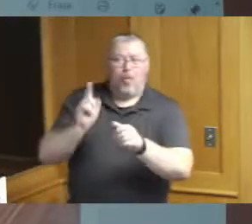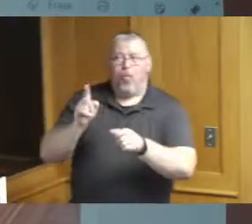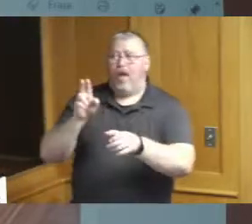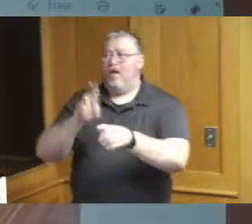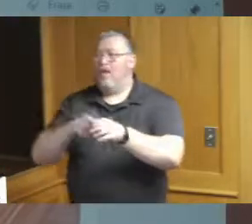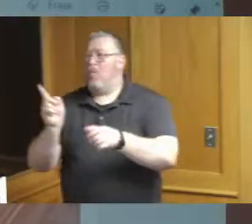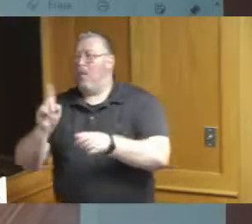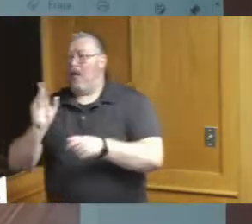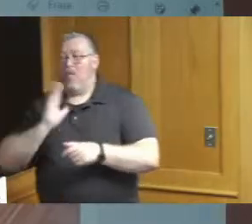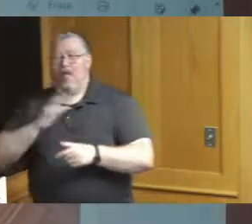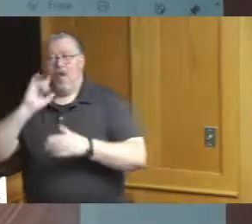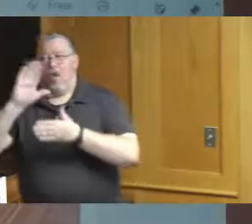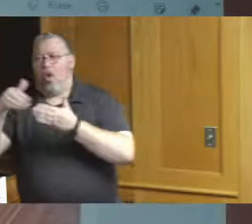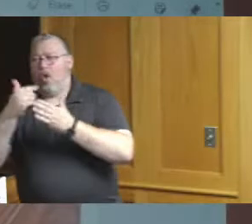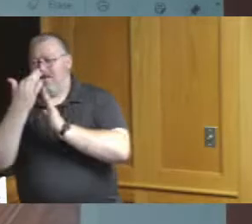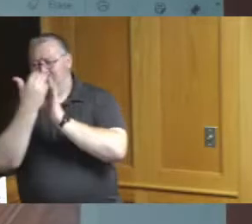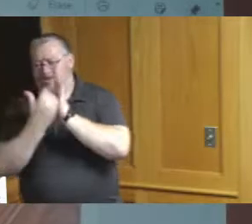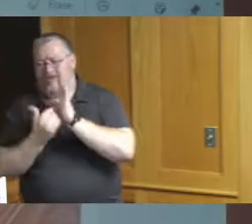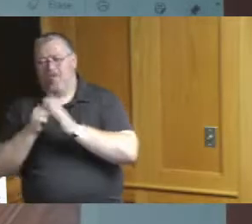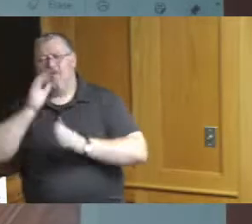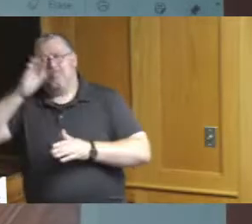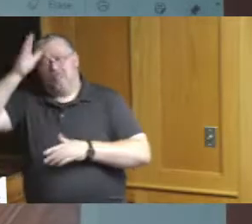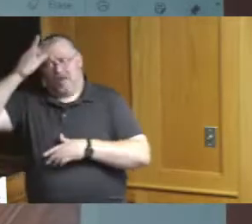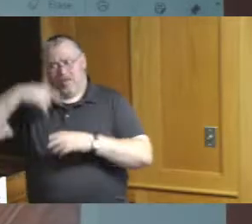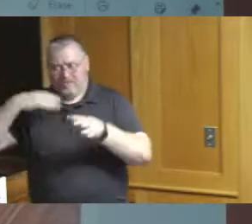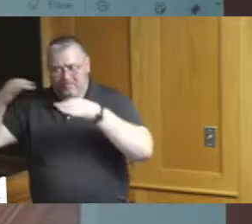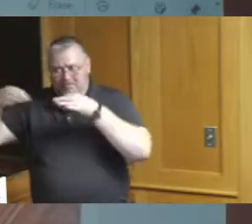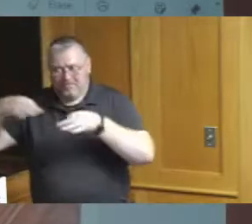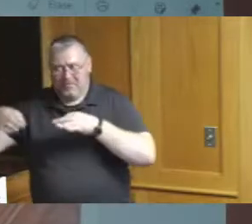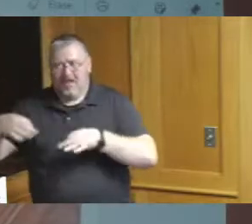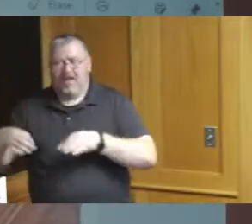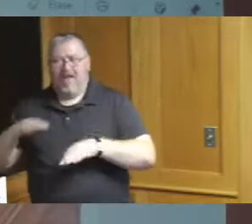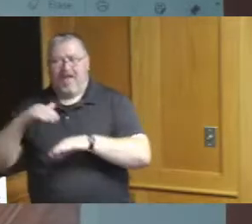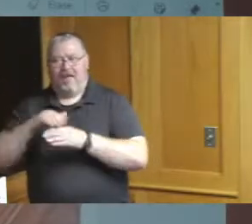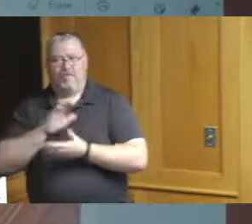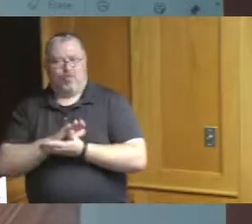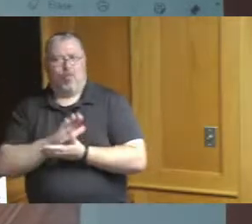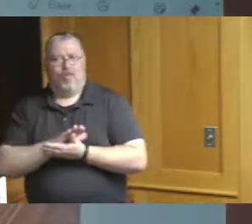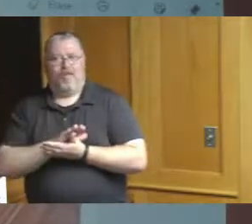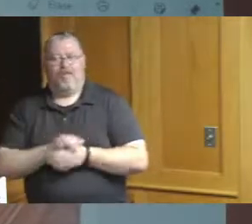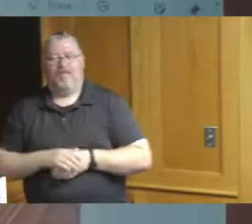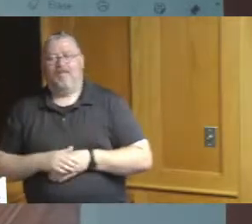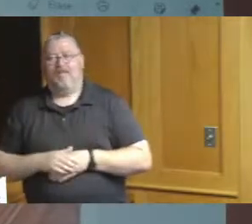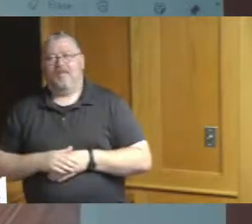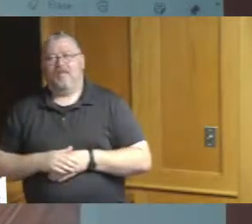we're going through all of that with the parents and the students at the schools and i believe